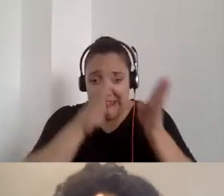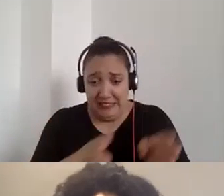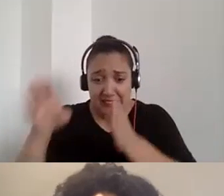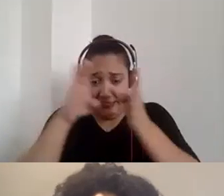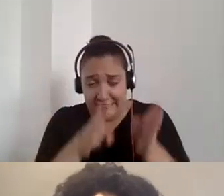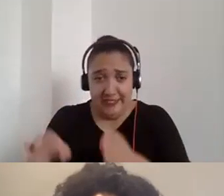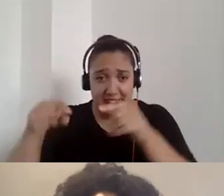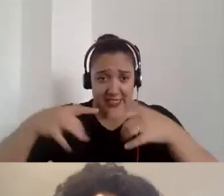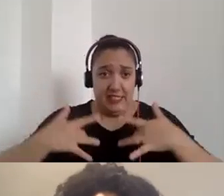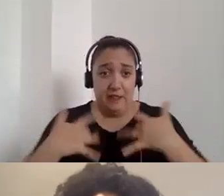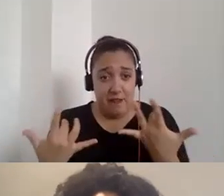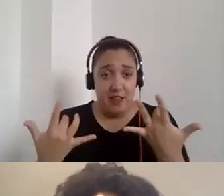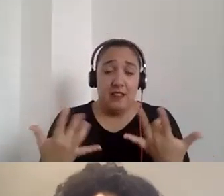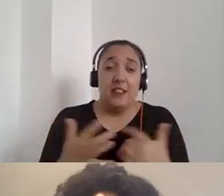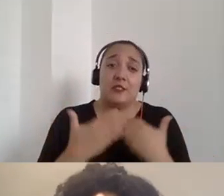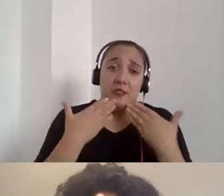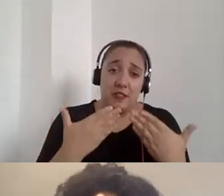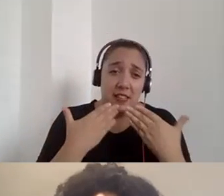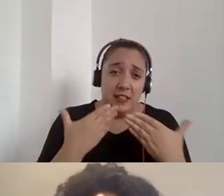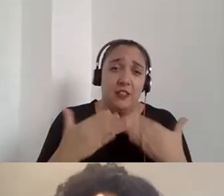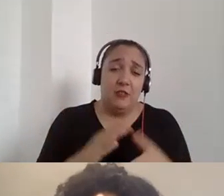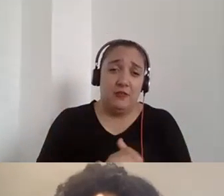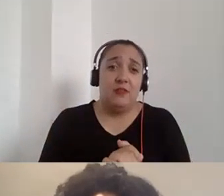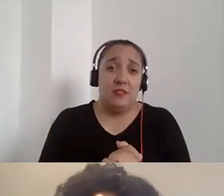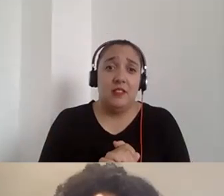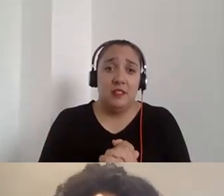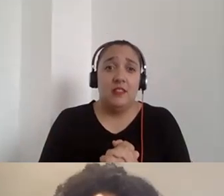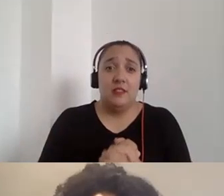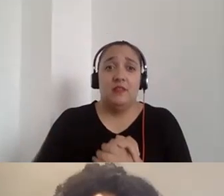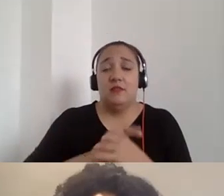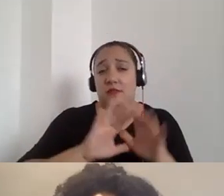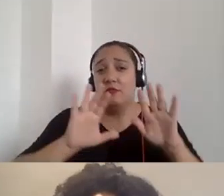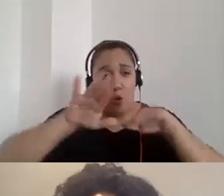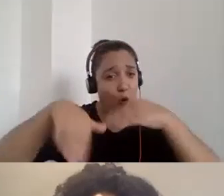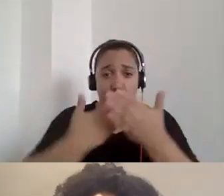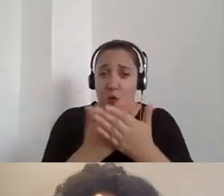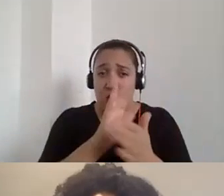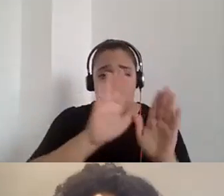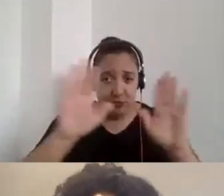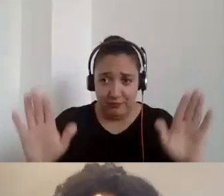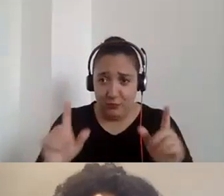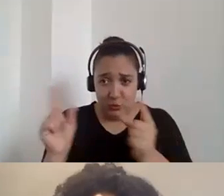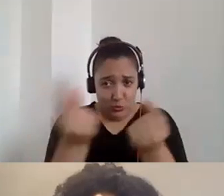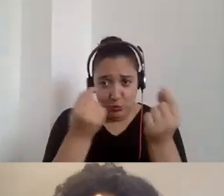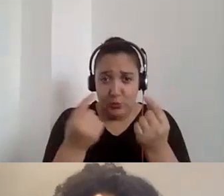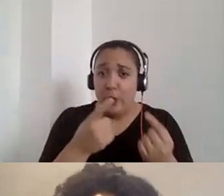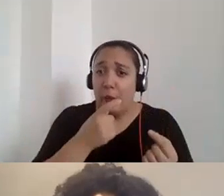So appreciate you all and everyone who's here, my fellow panelists and everyone tuning in.